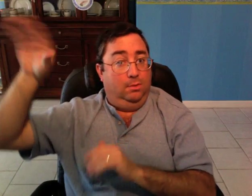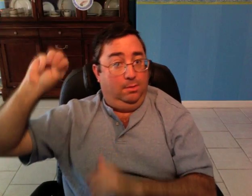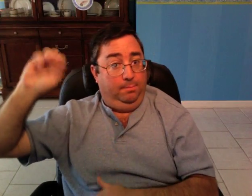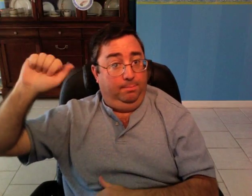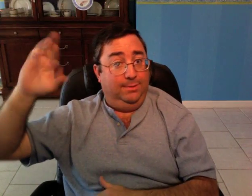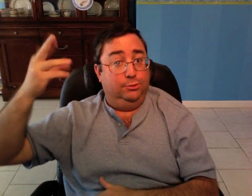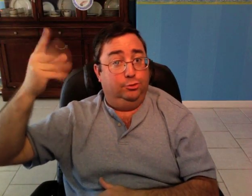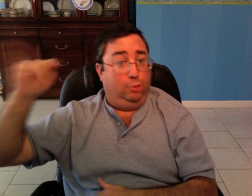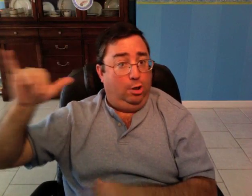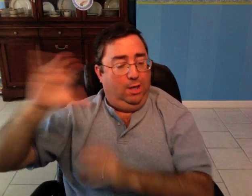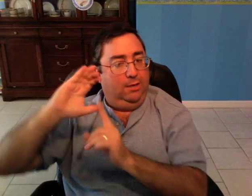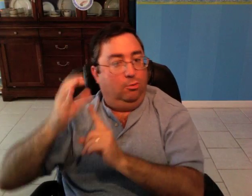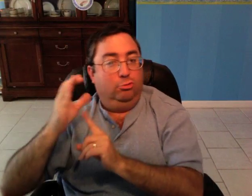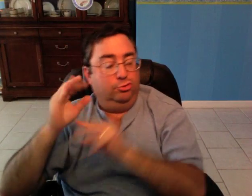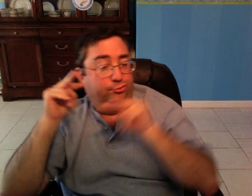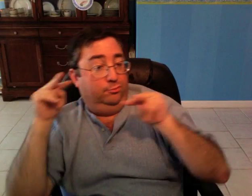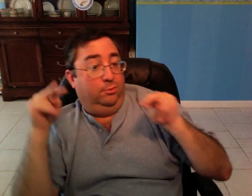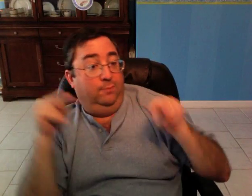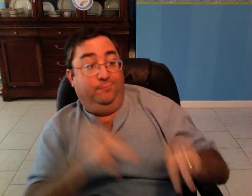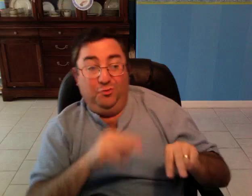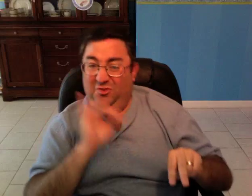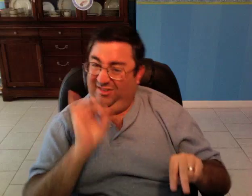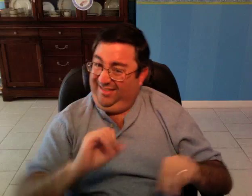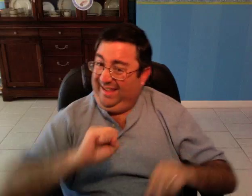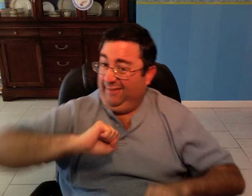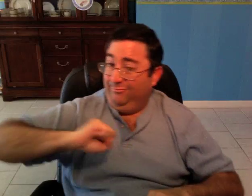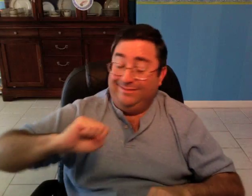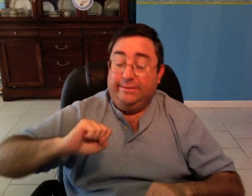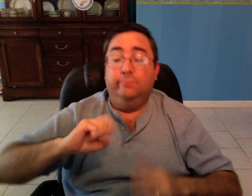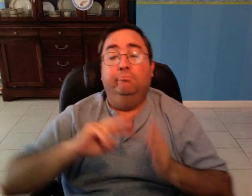many times the majority culture will view that resistance as